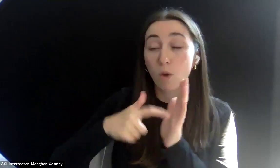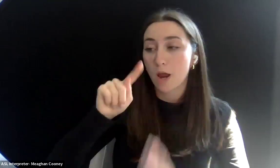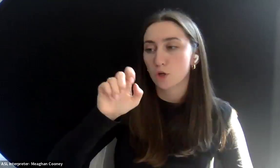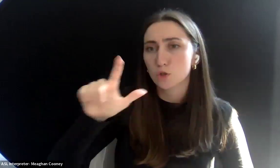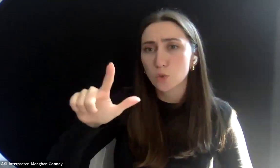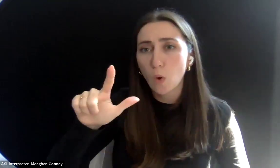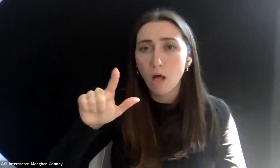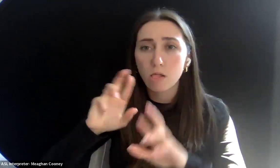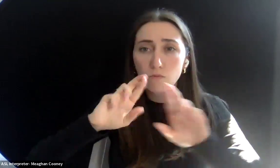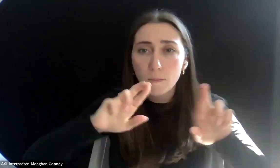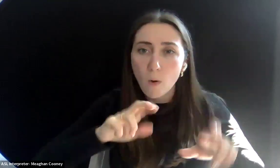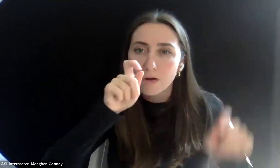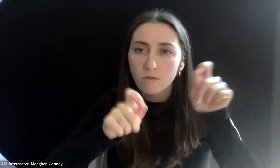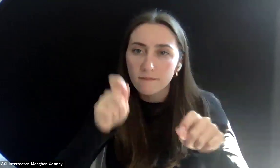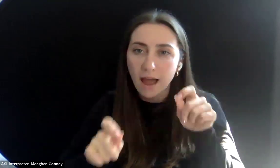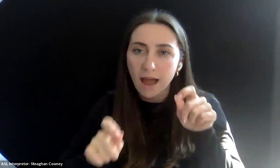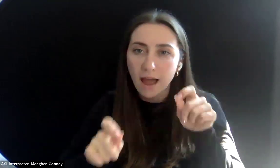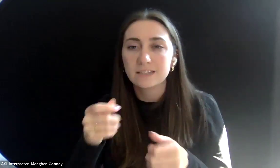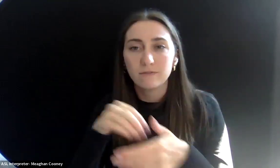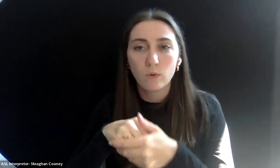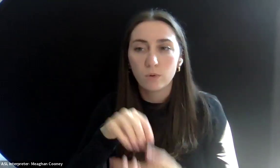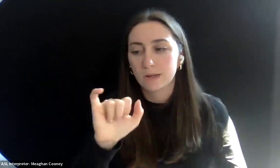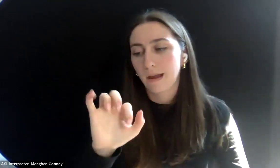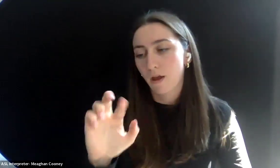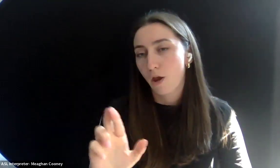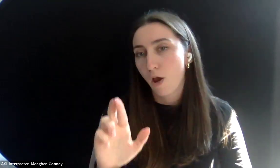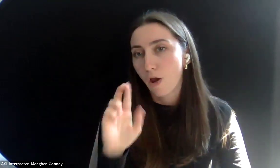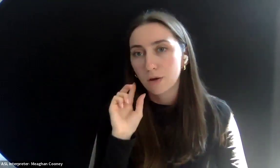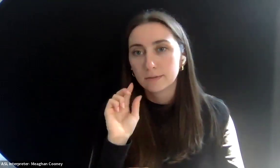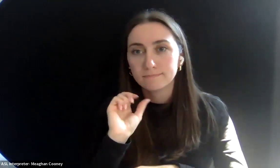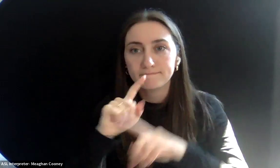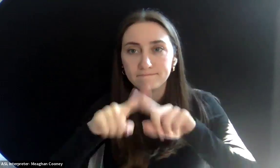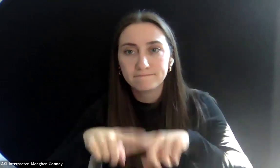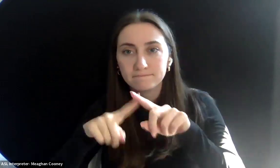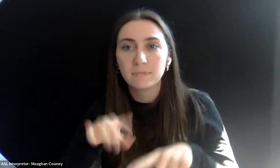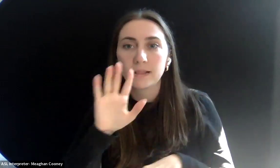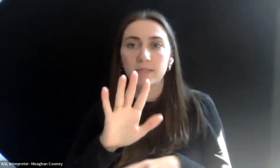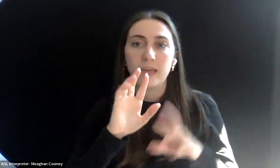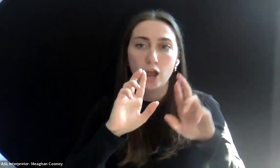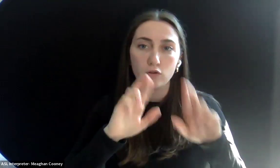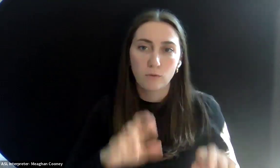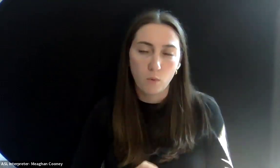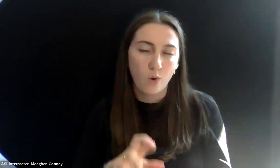revised in the EIR based on review of the outputs that are attached as part of the ENF.